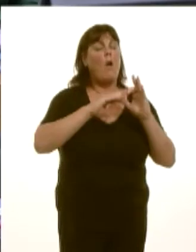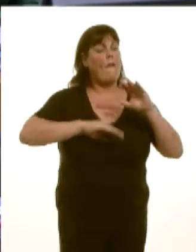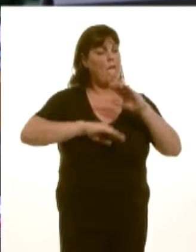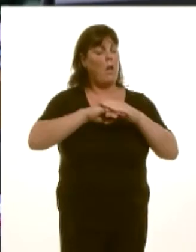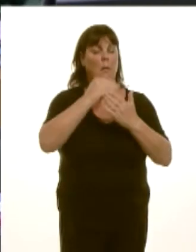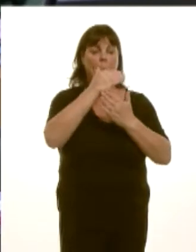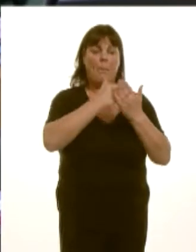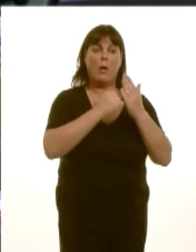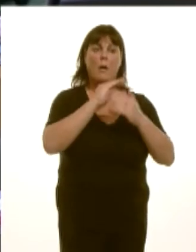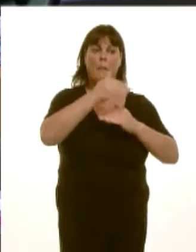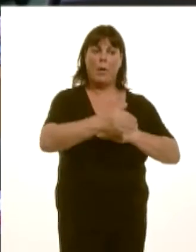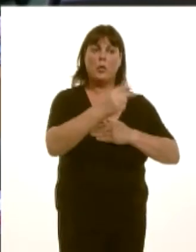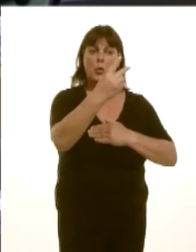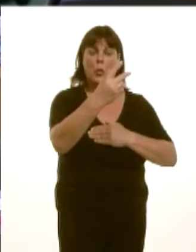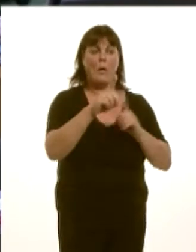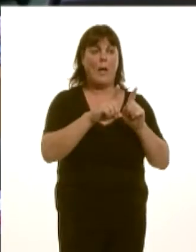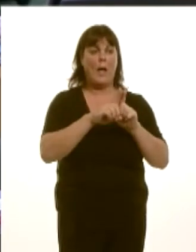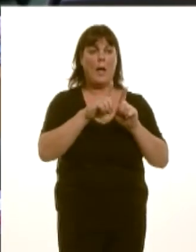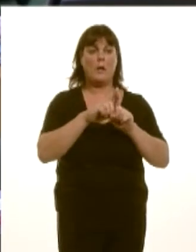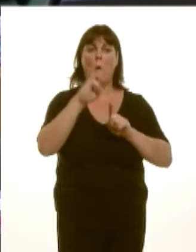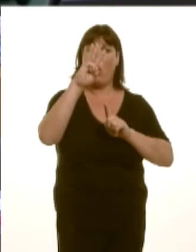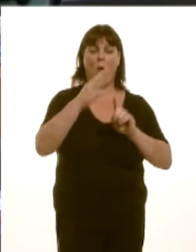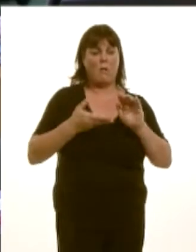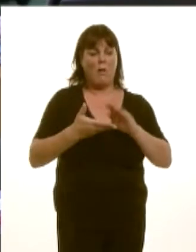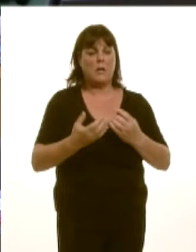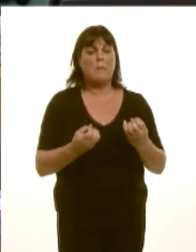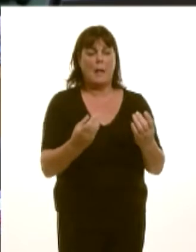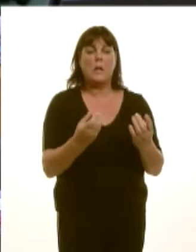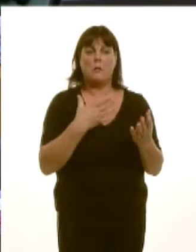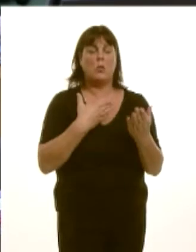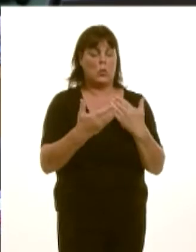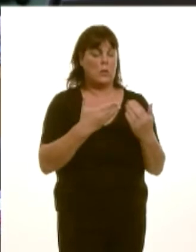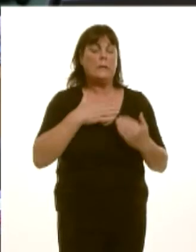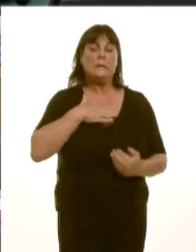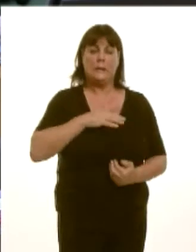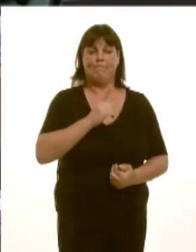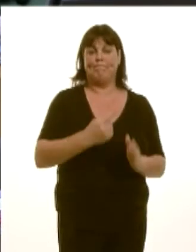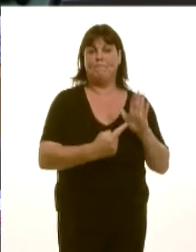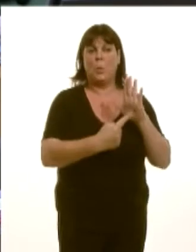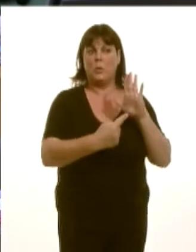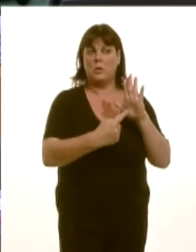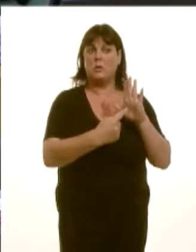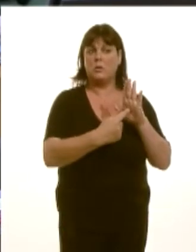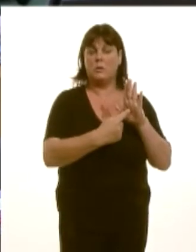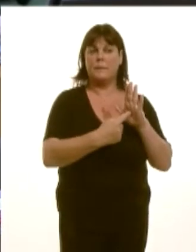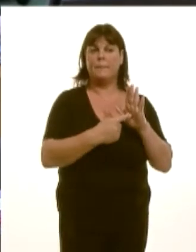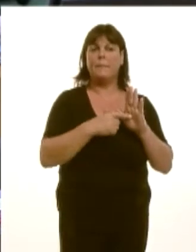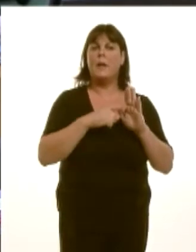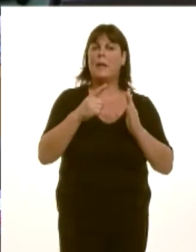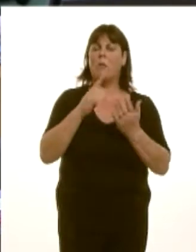implemented, and, of course, Wales’s underfunding dealt with; those are fundamentals. Carwyn Jones: With regard to the convention, I would envisage it looking at the structure